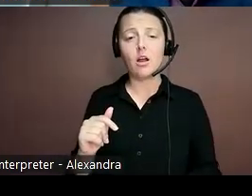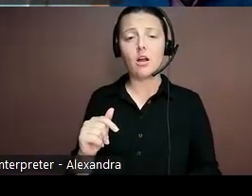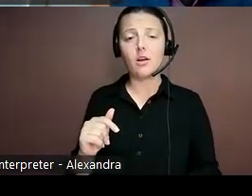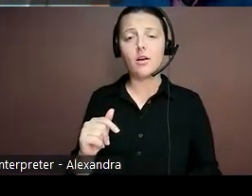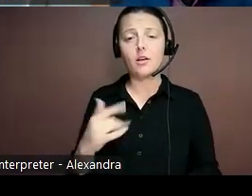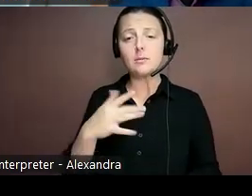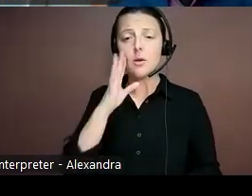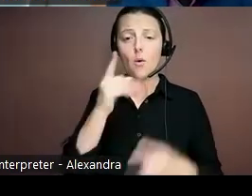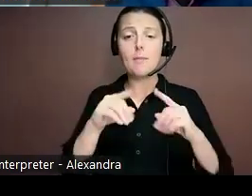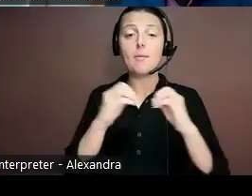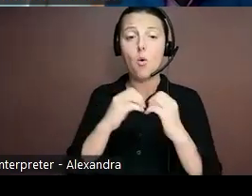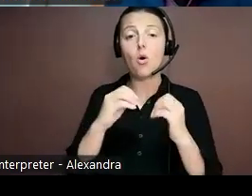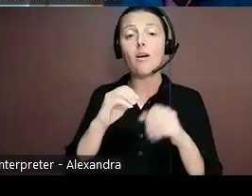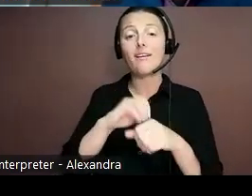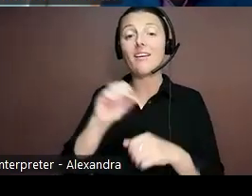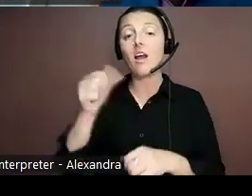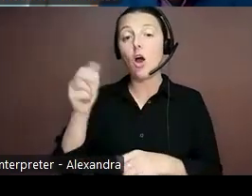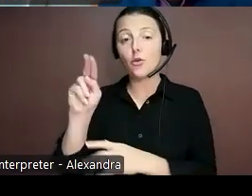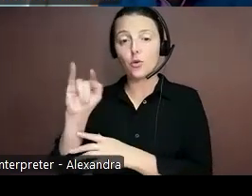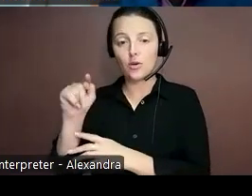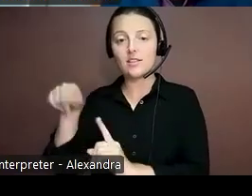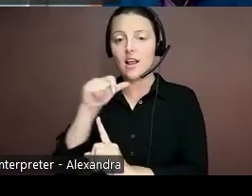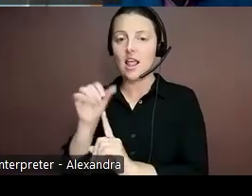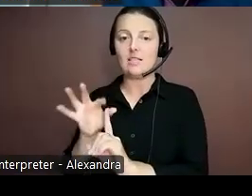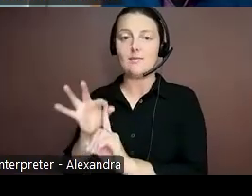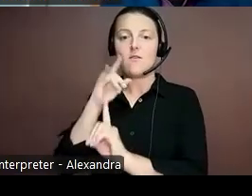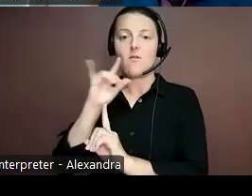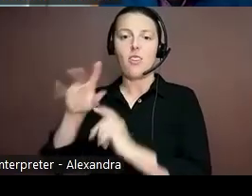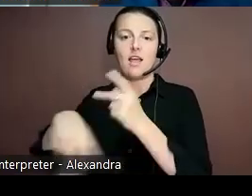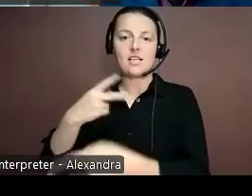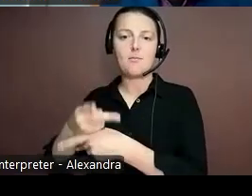of that is what we've done in terms of how we rotate you know and how we engage patients in